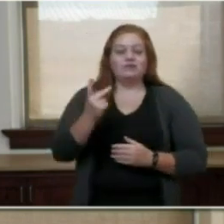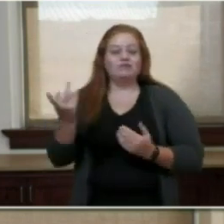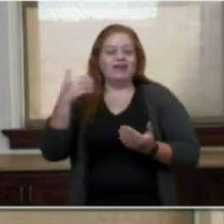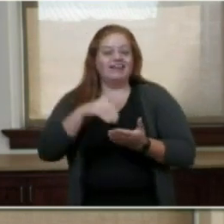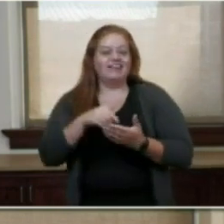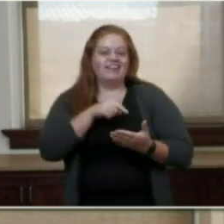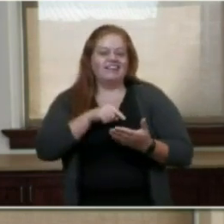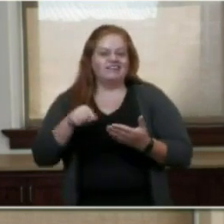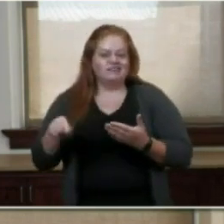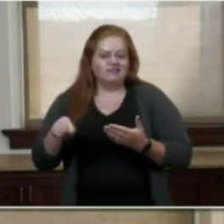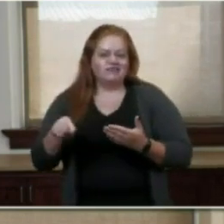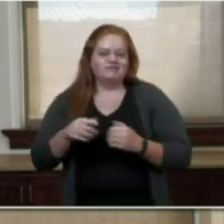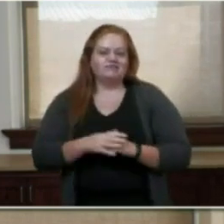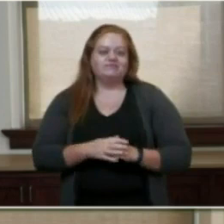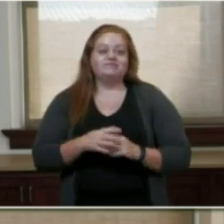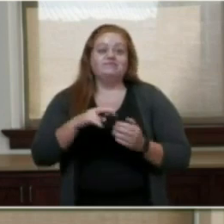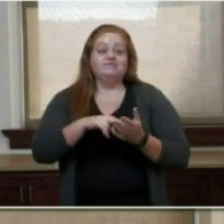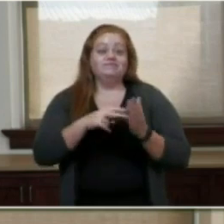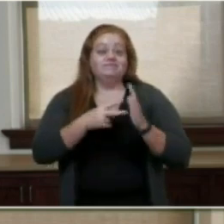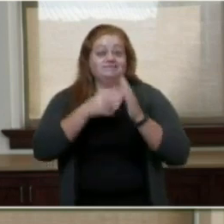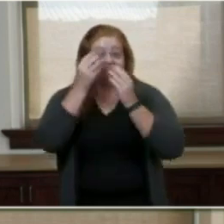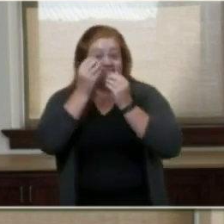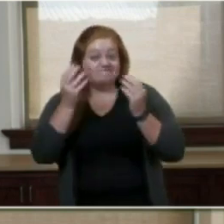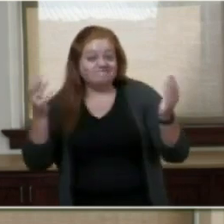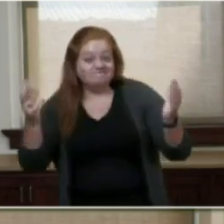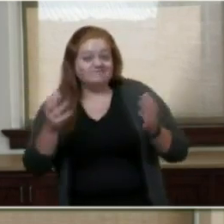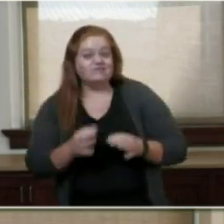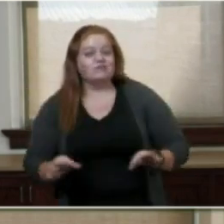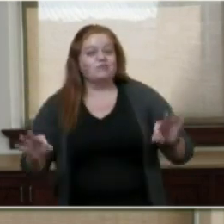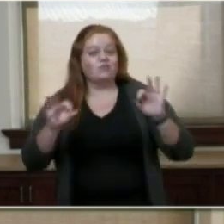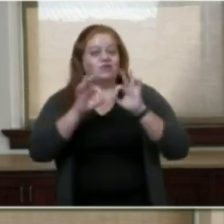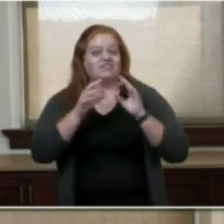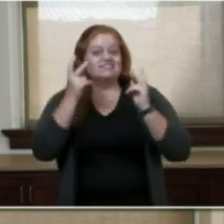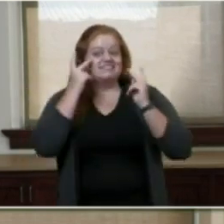which signifies some of the significance of what we're seeing with